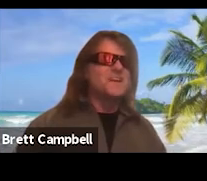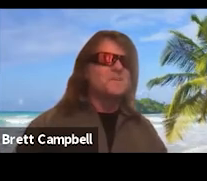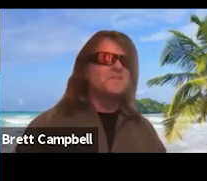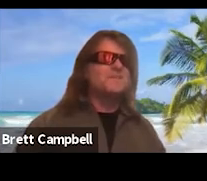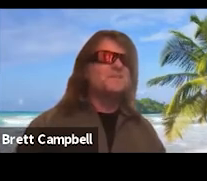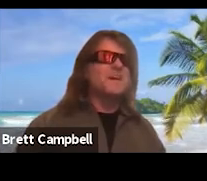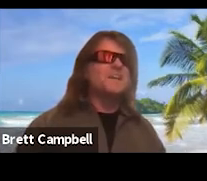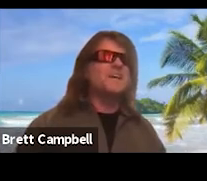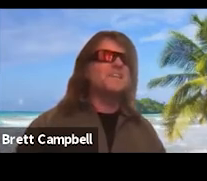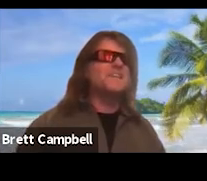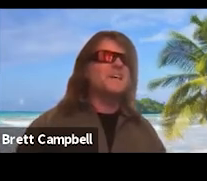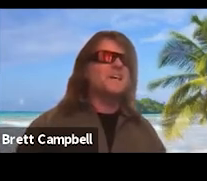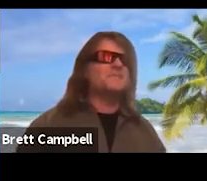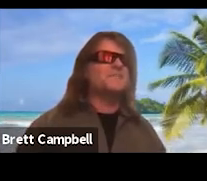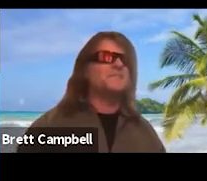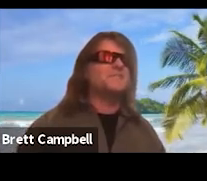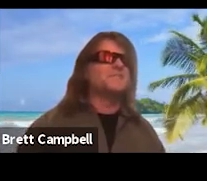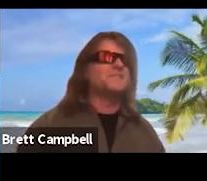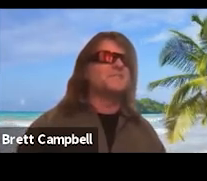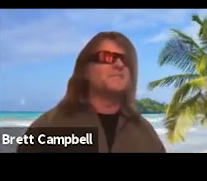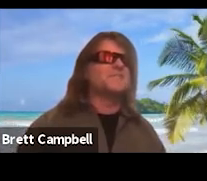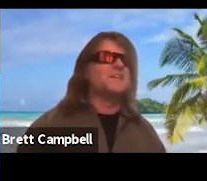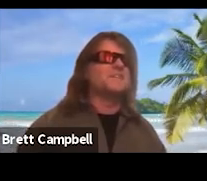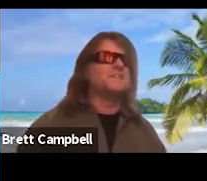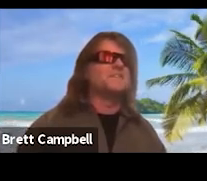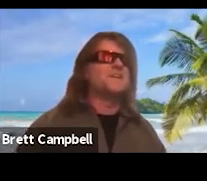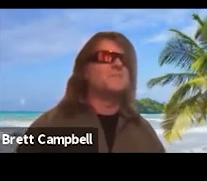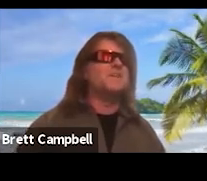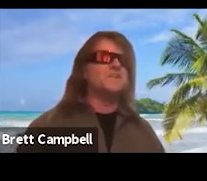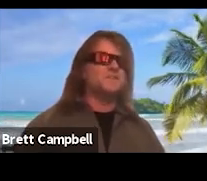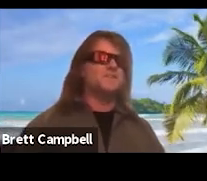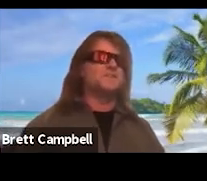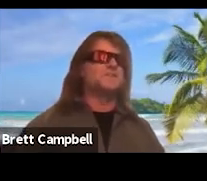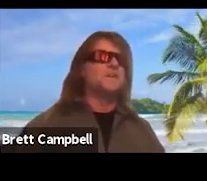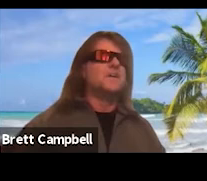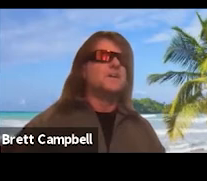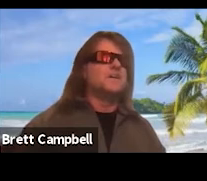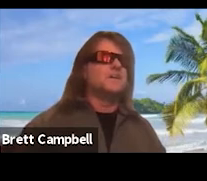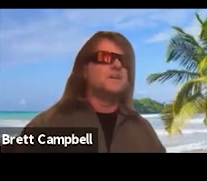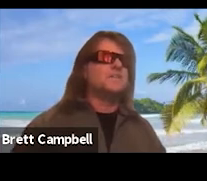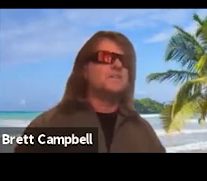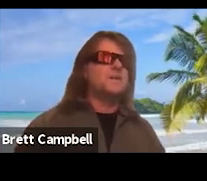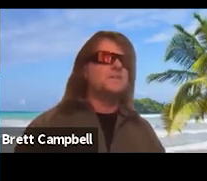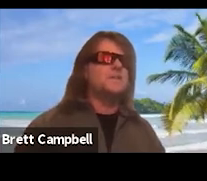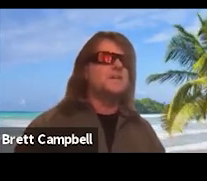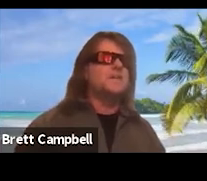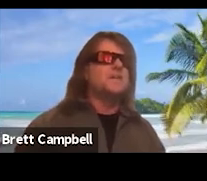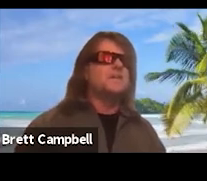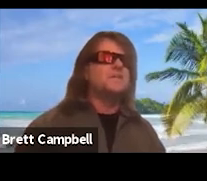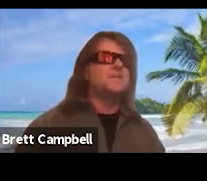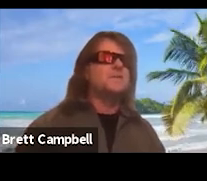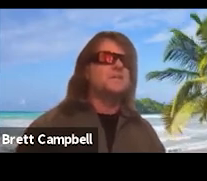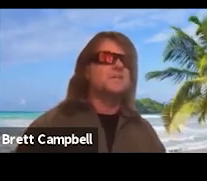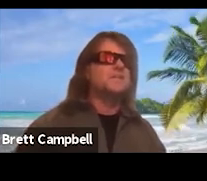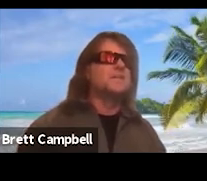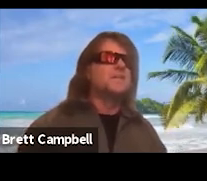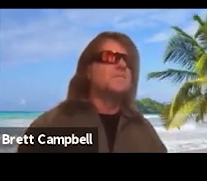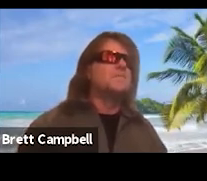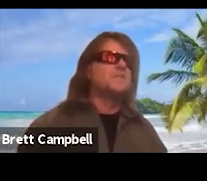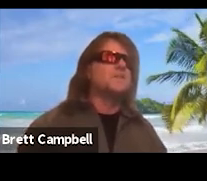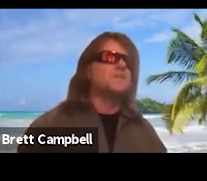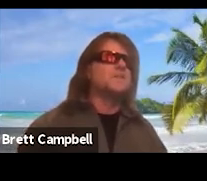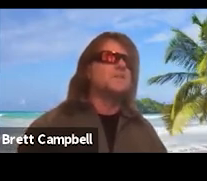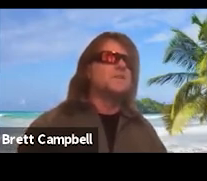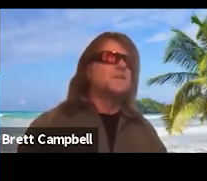I think I would just tell my younger self to accept the disability much younger,